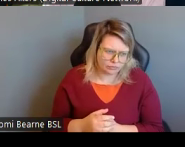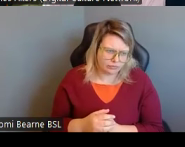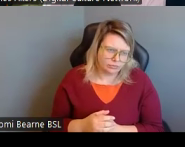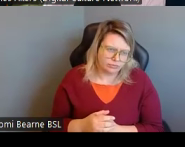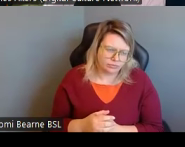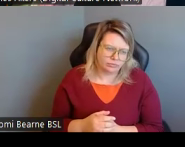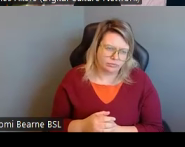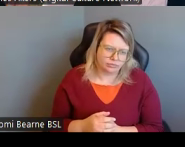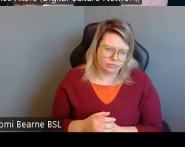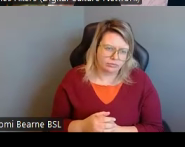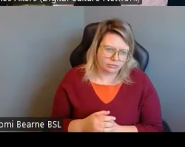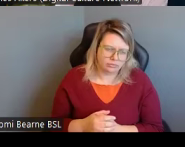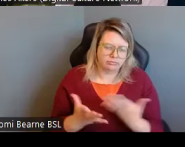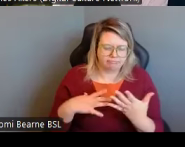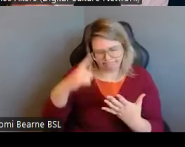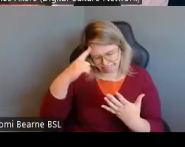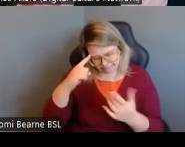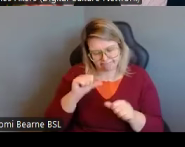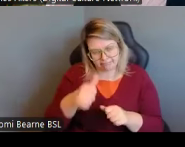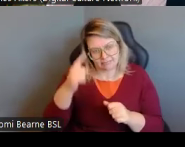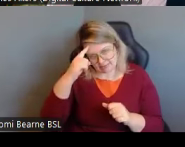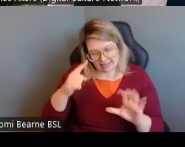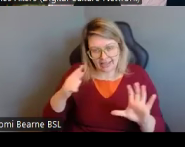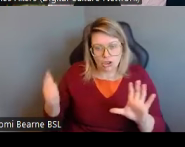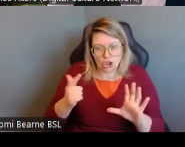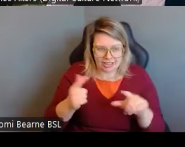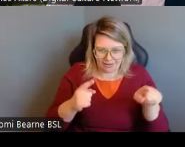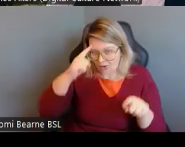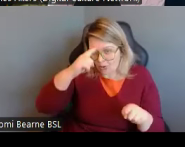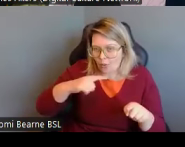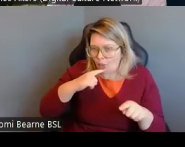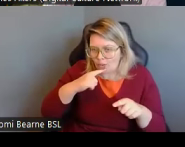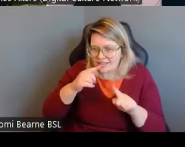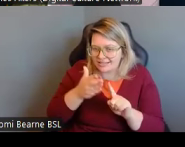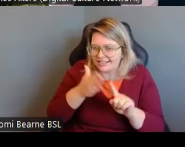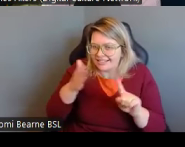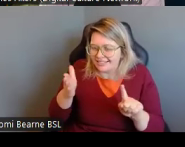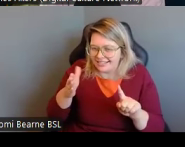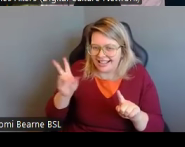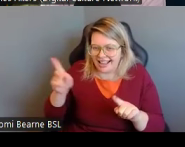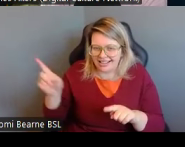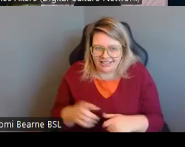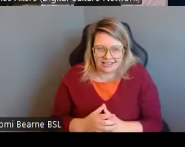This is where we think about the journey that we're taking people on. The horse has moved on. Another classic picture.